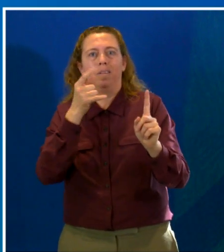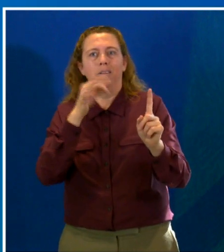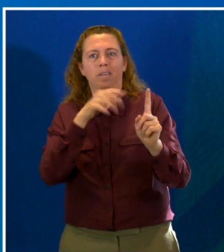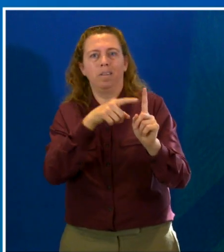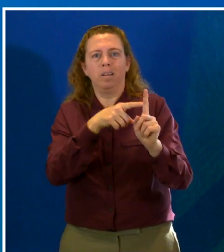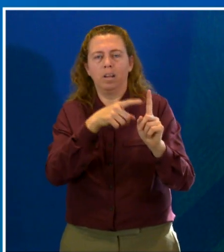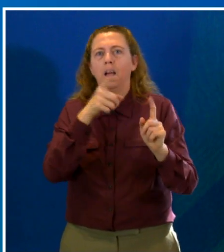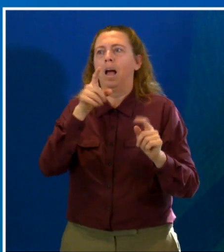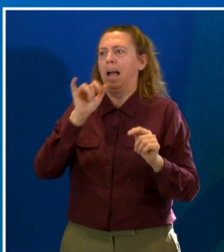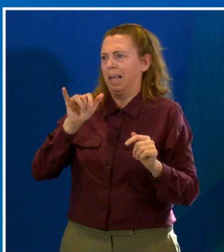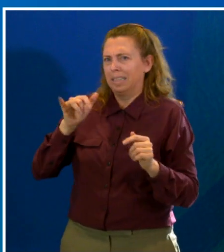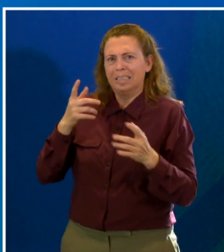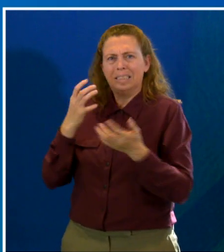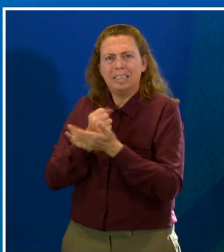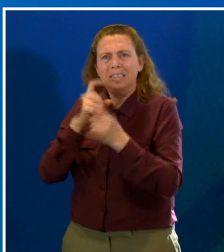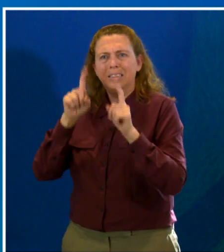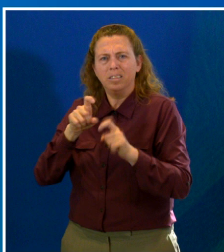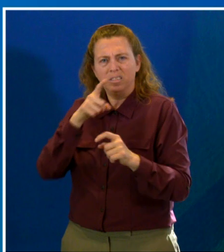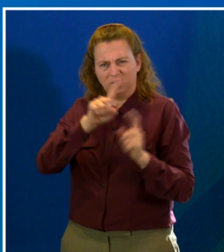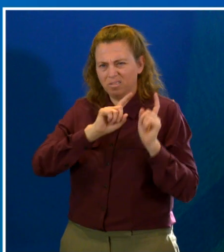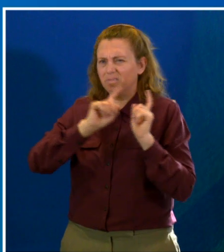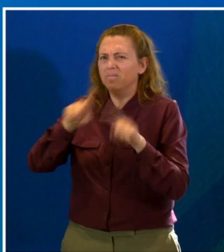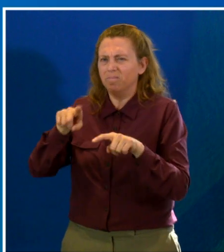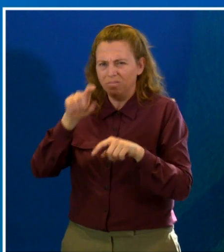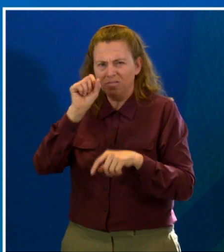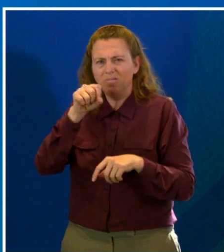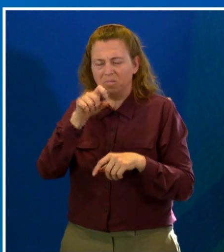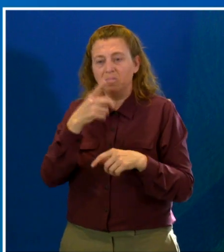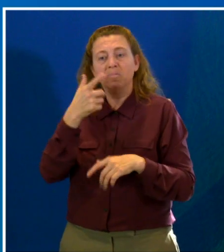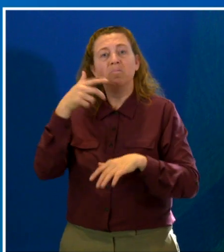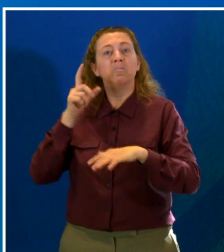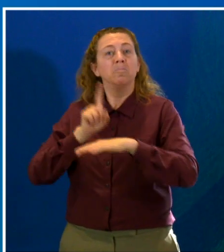or walk up to receive a pain free or saliva test.